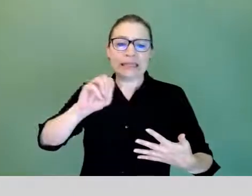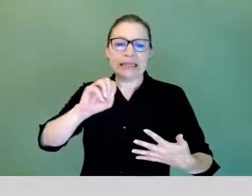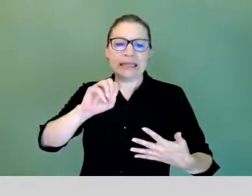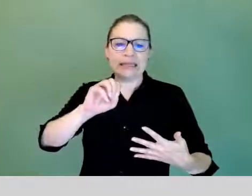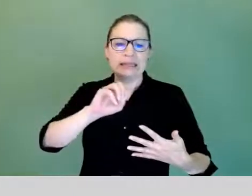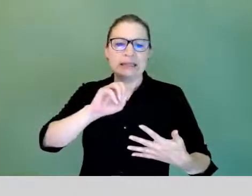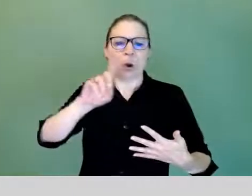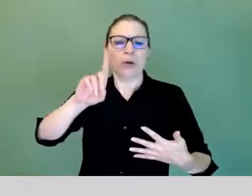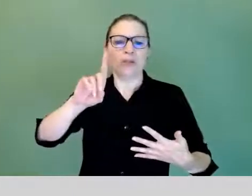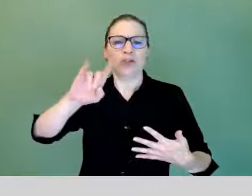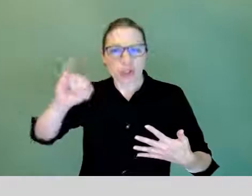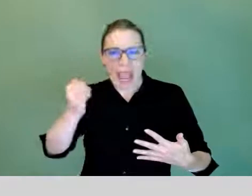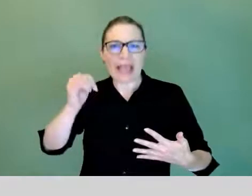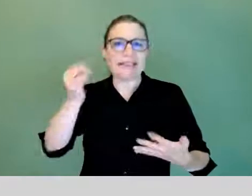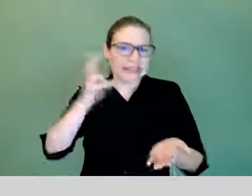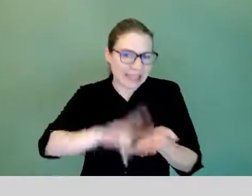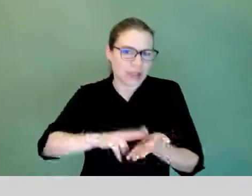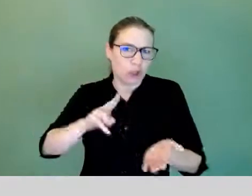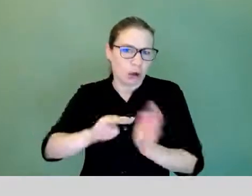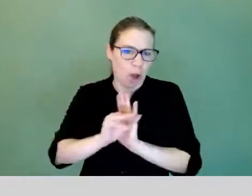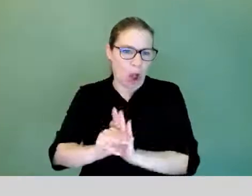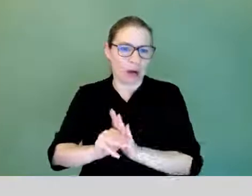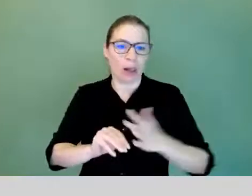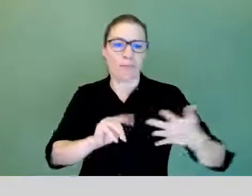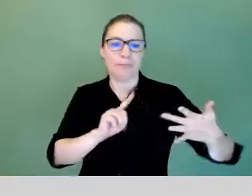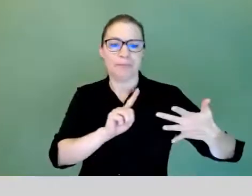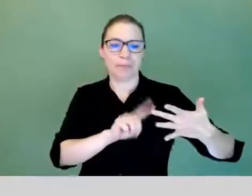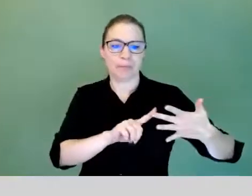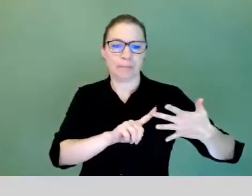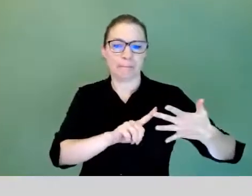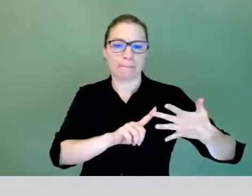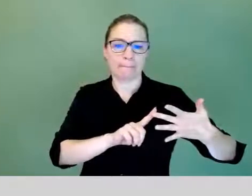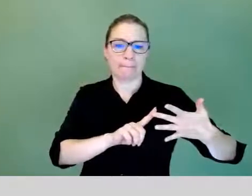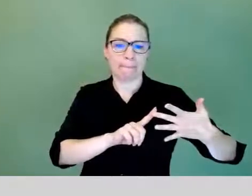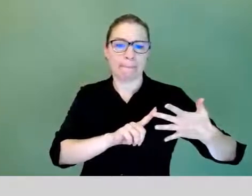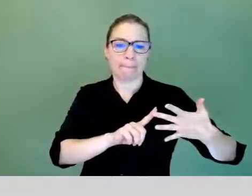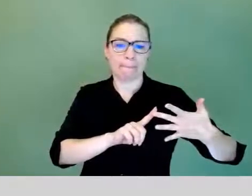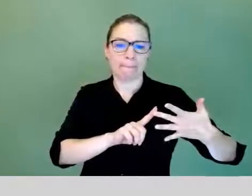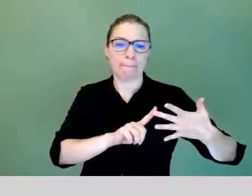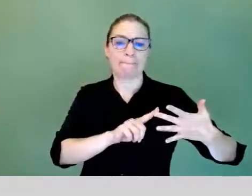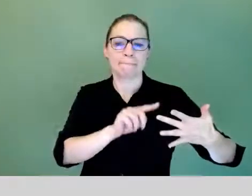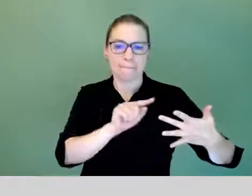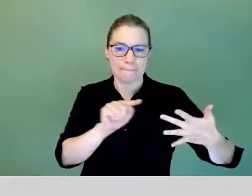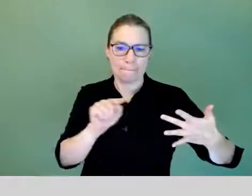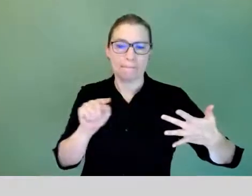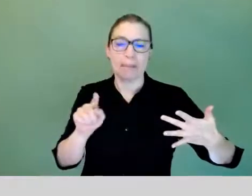Then isolate and run the code that deserialization in low privilege environments.